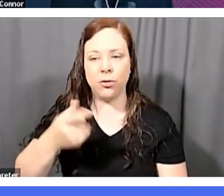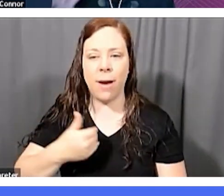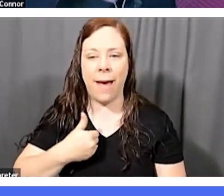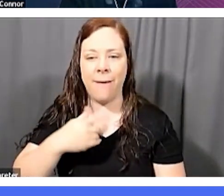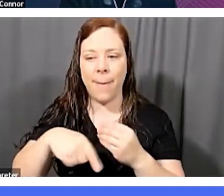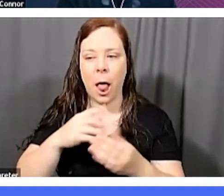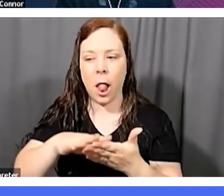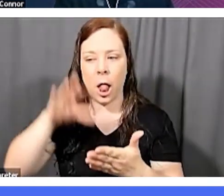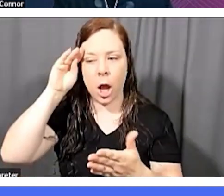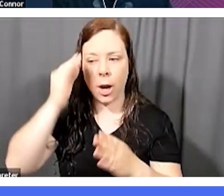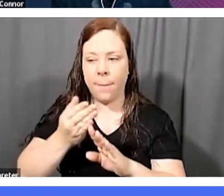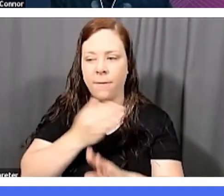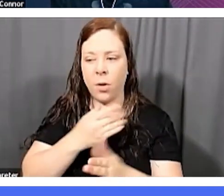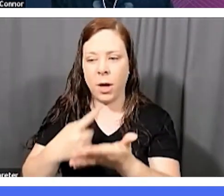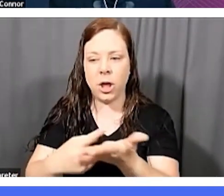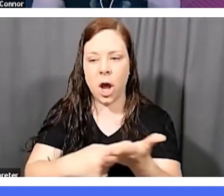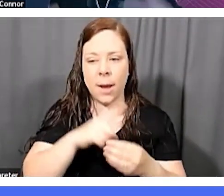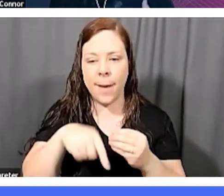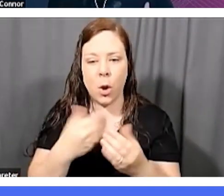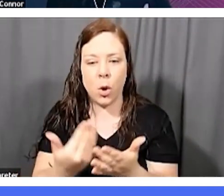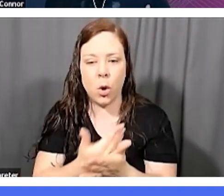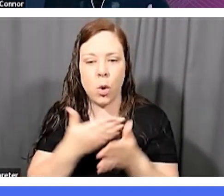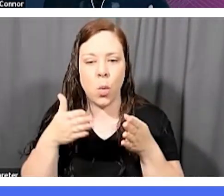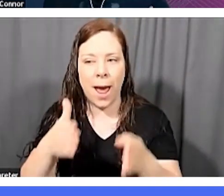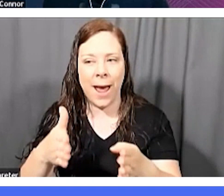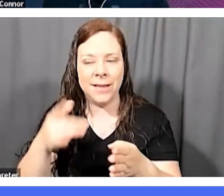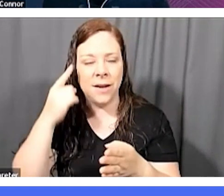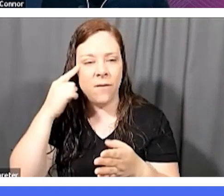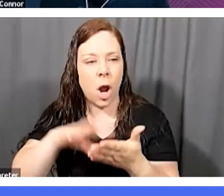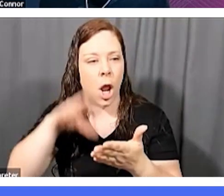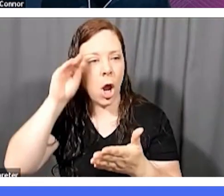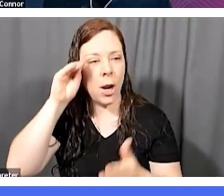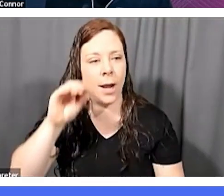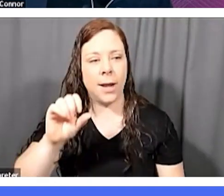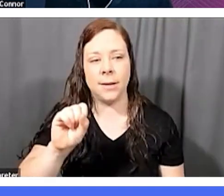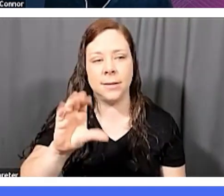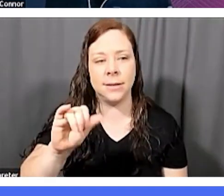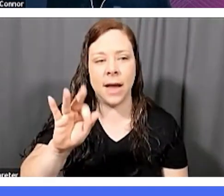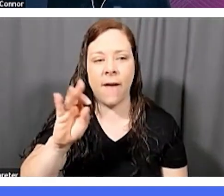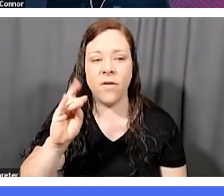before we talk about new ways of learning. Scaffolding, we build this strong foundation